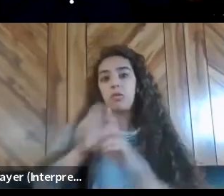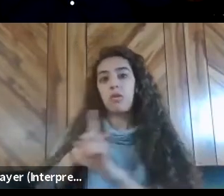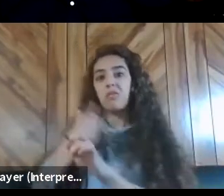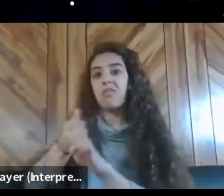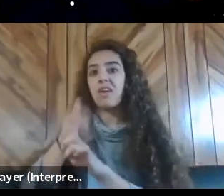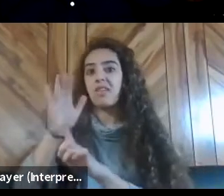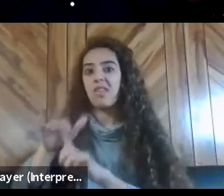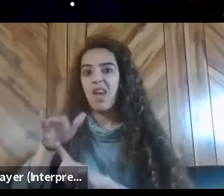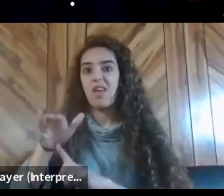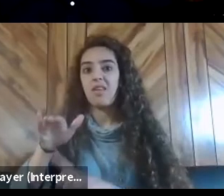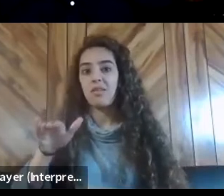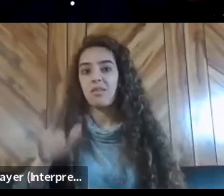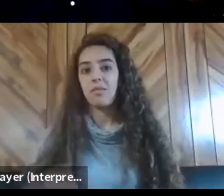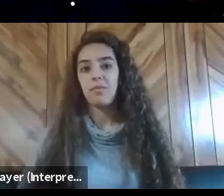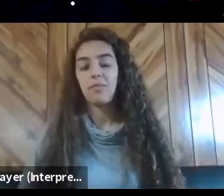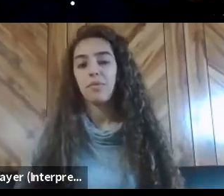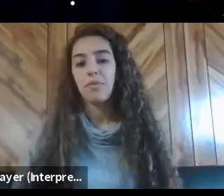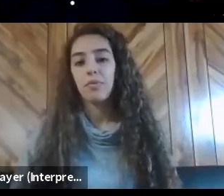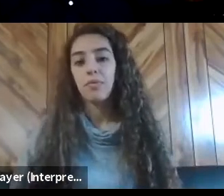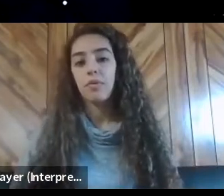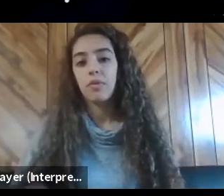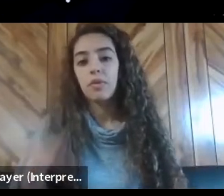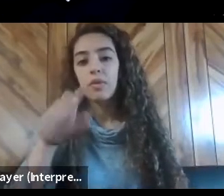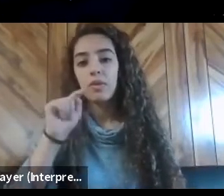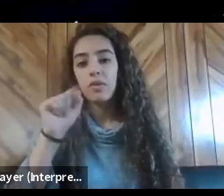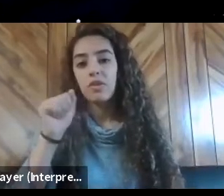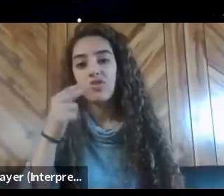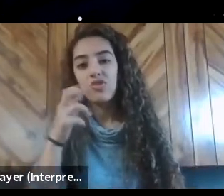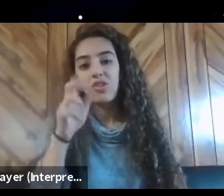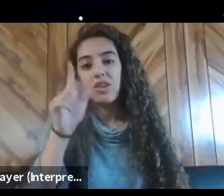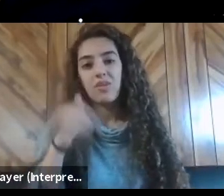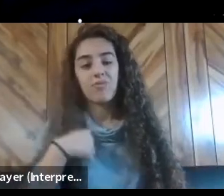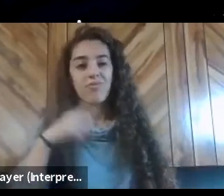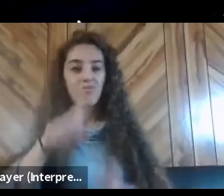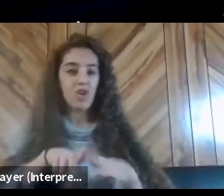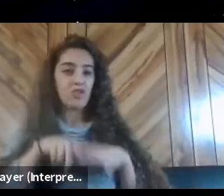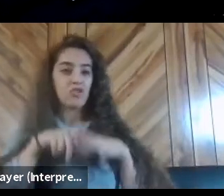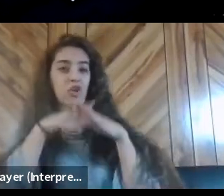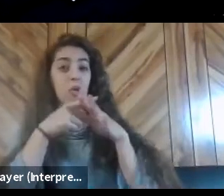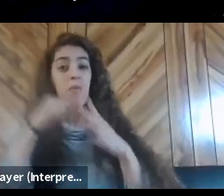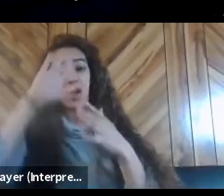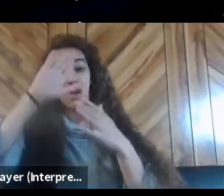Okay, I'll start, um, my daughter absolutely loves music.